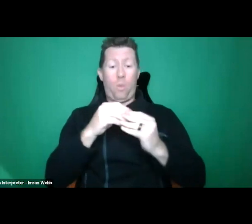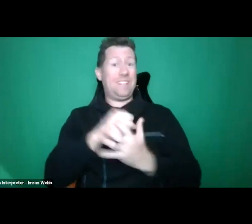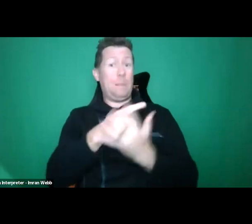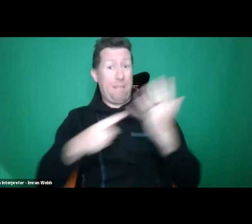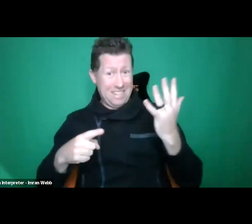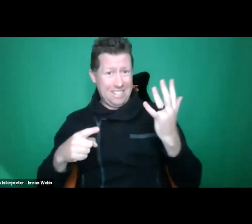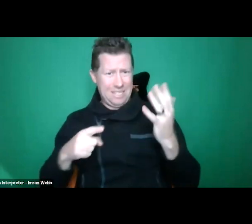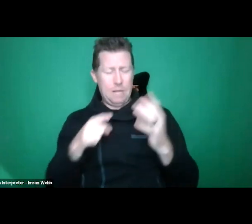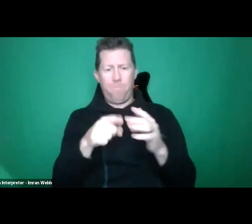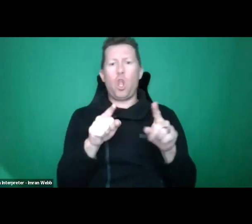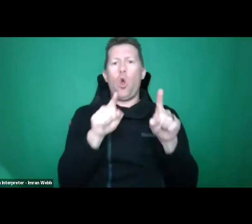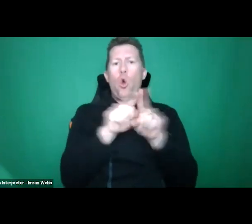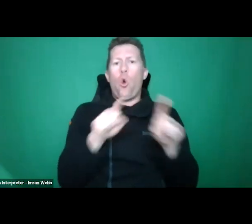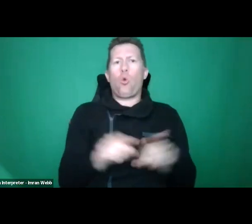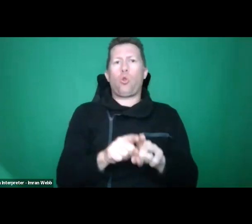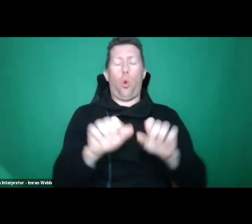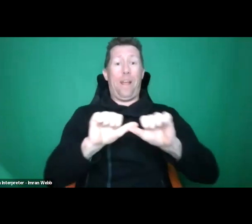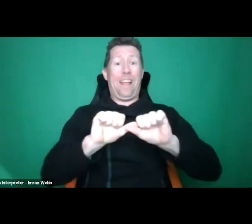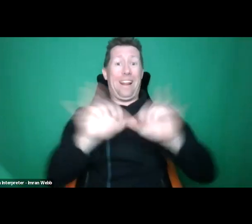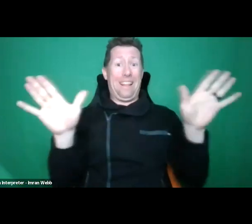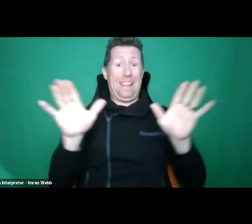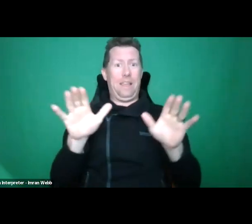are also clear areas of concern